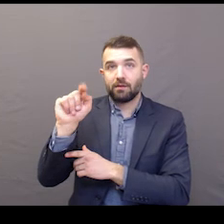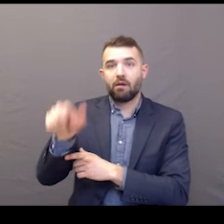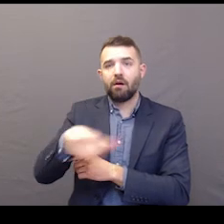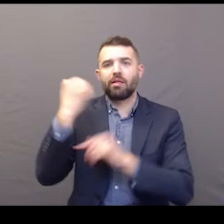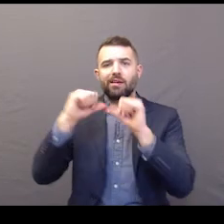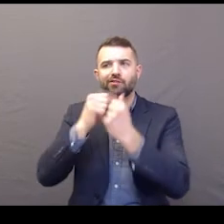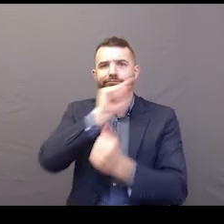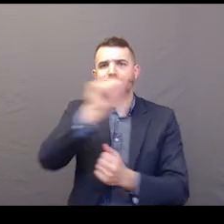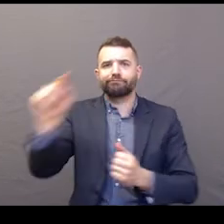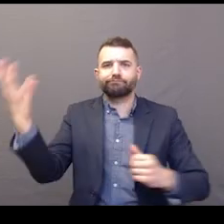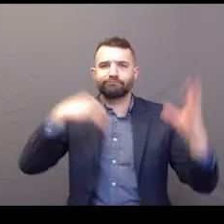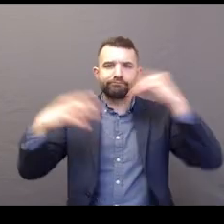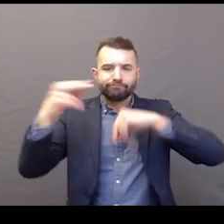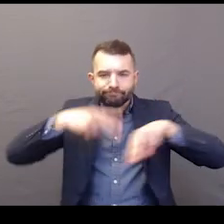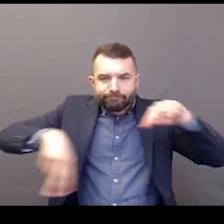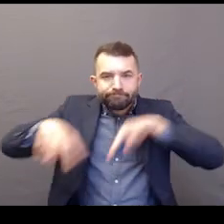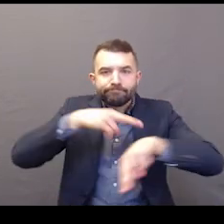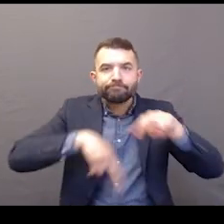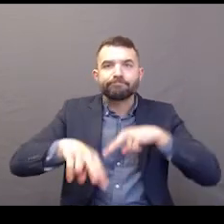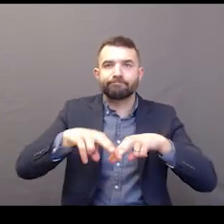Impacts associated with both construction and operation of